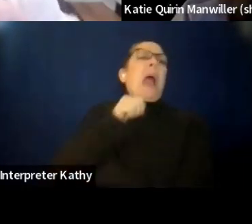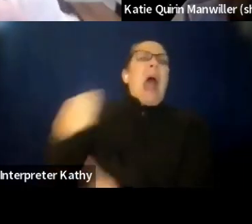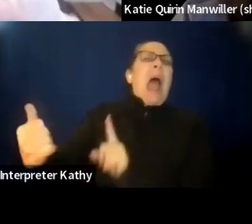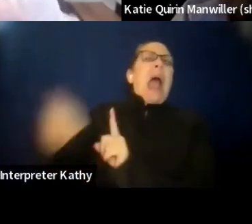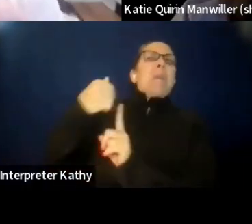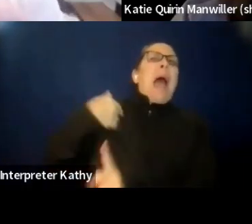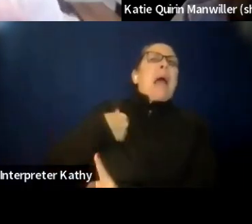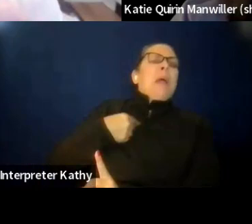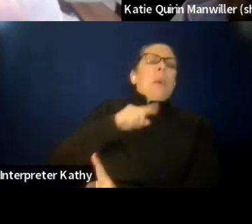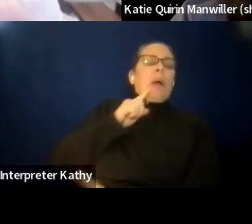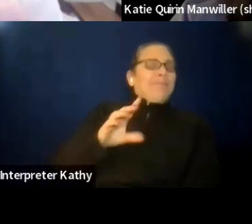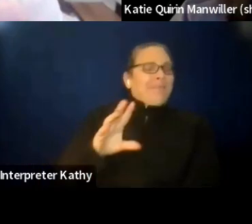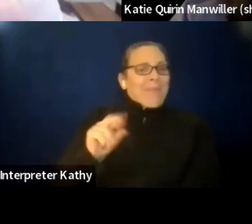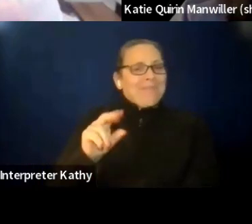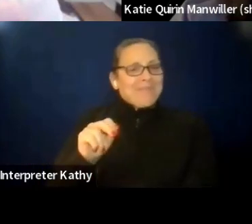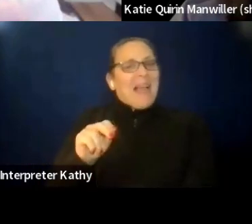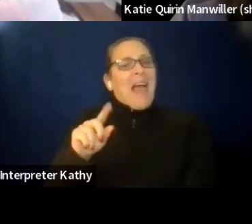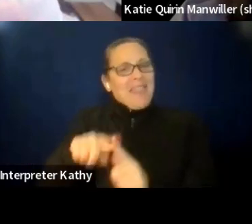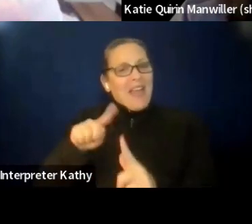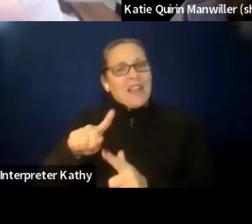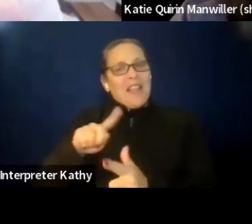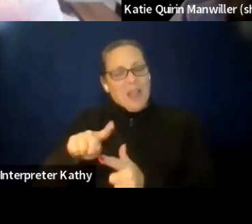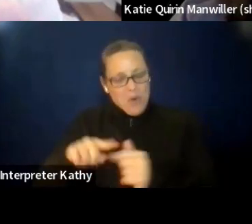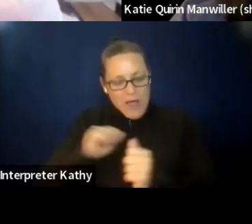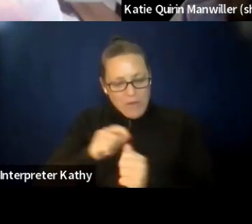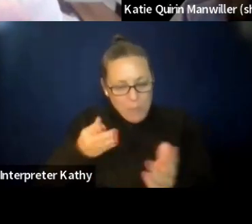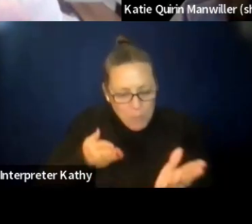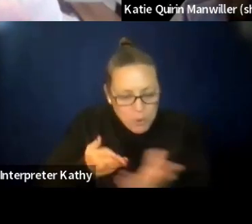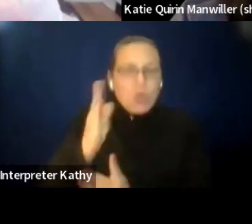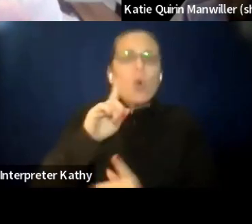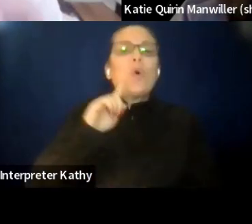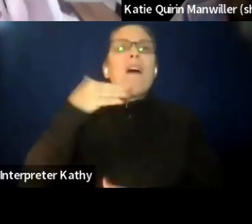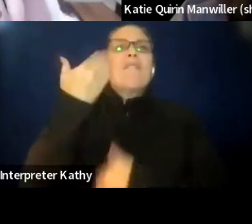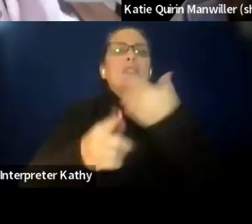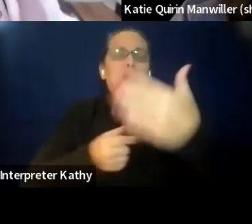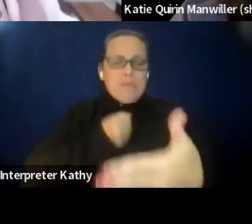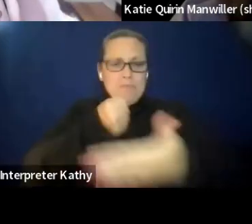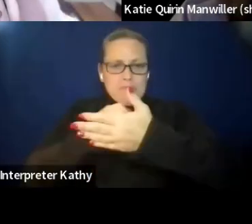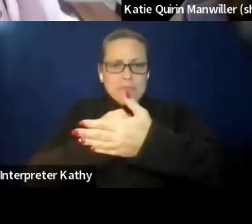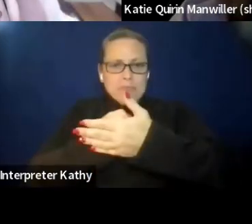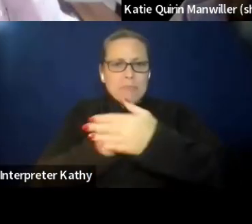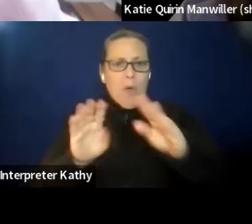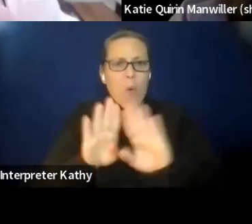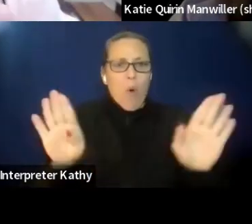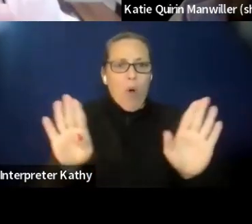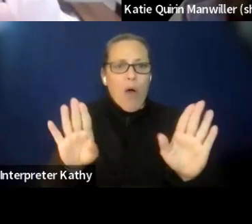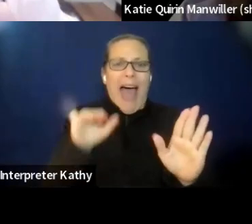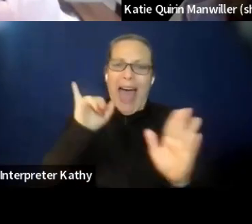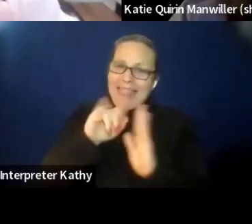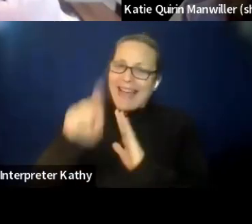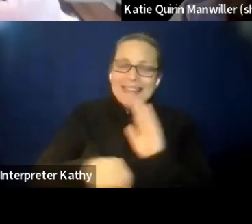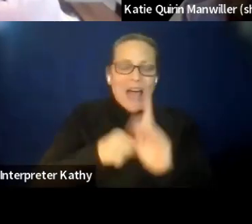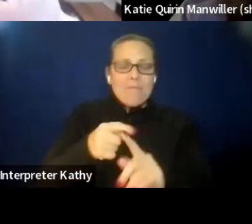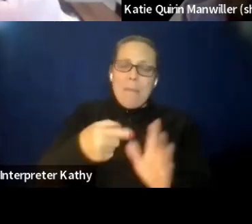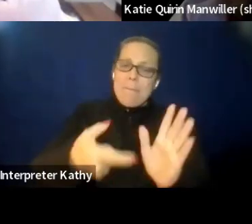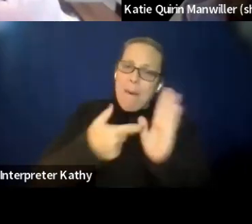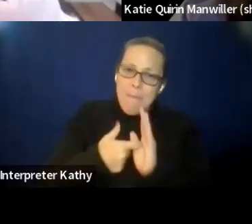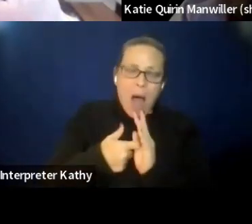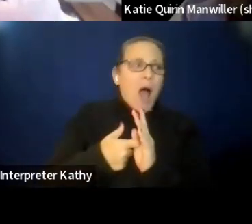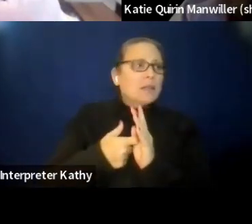ignoring or denial of the disability or not necessarily having it impact you as much and then there's a pushing through as much as you can until eventually you